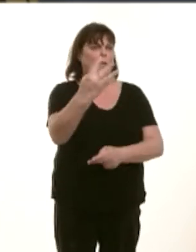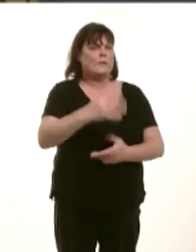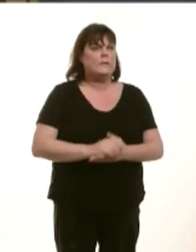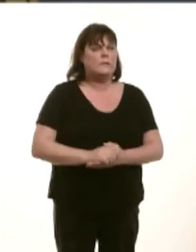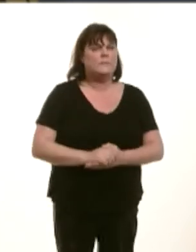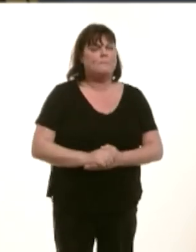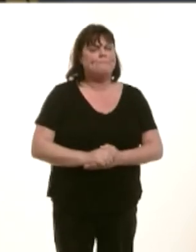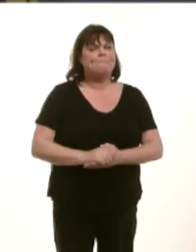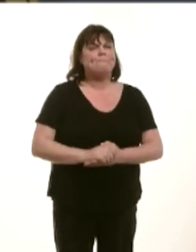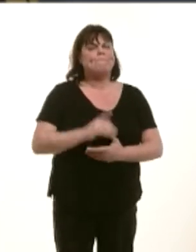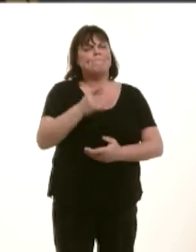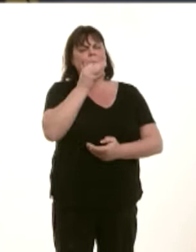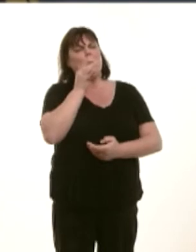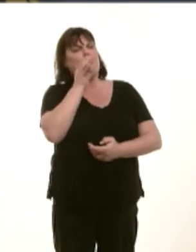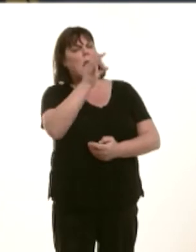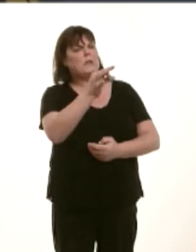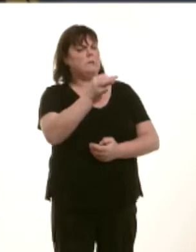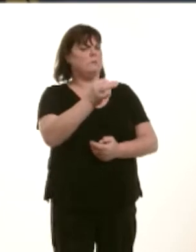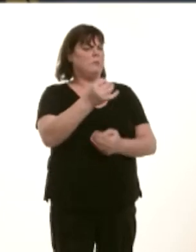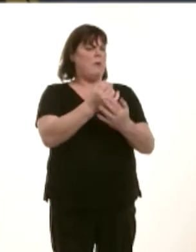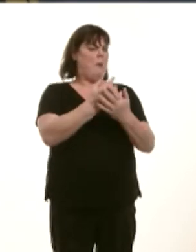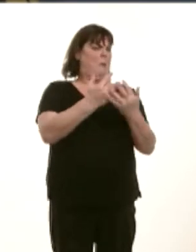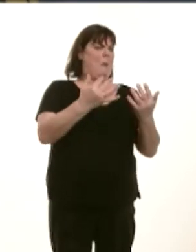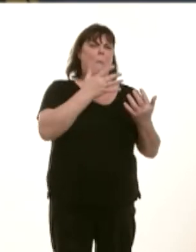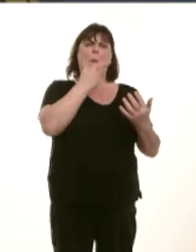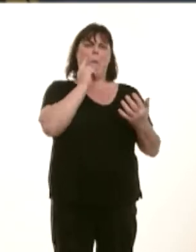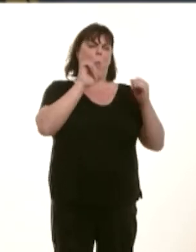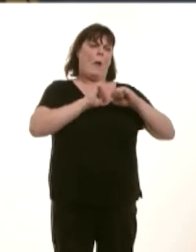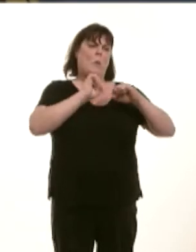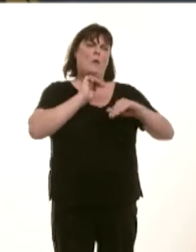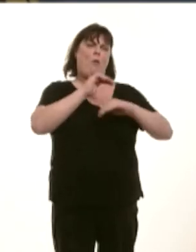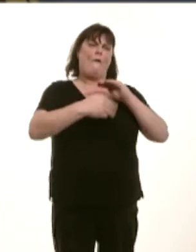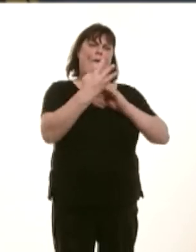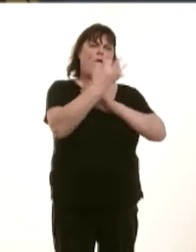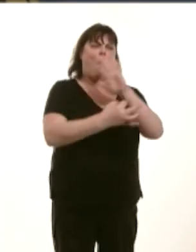give for the increase in the number of patients waiting longer for treatment at major A&E